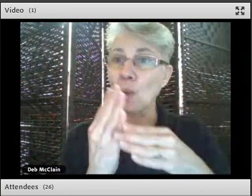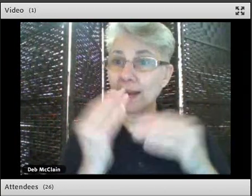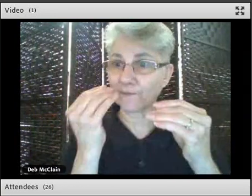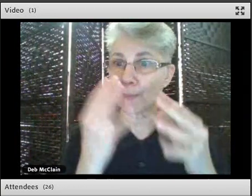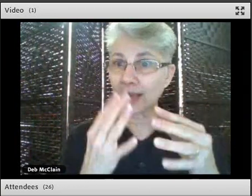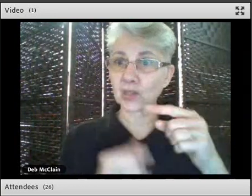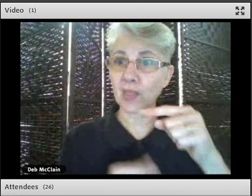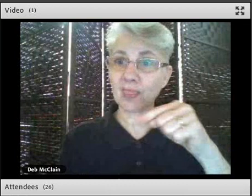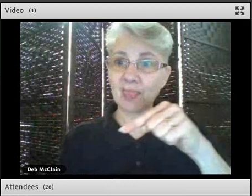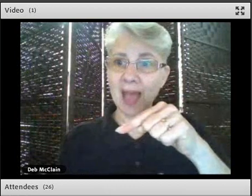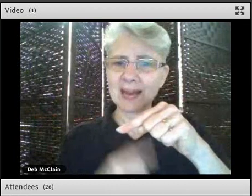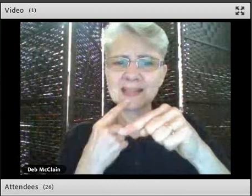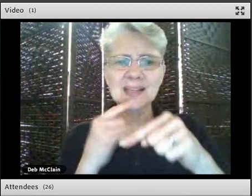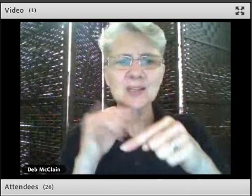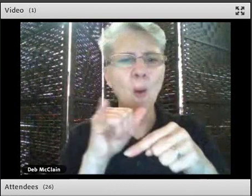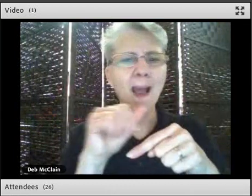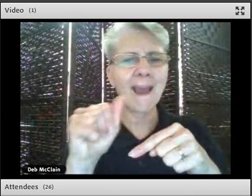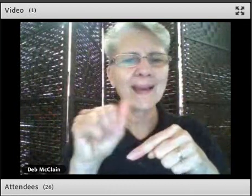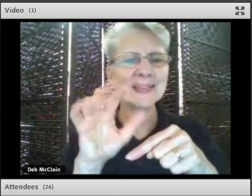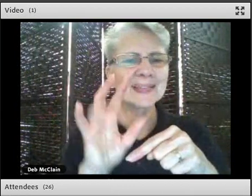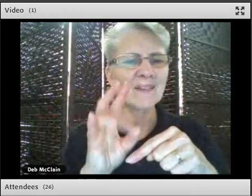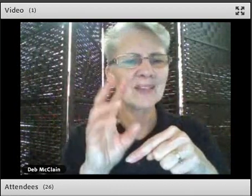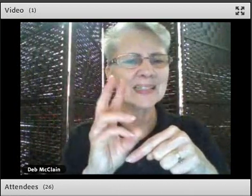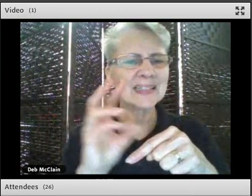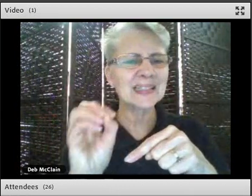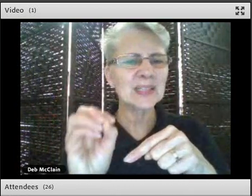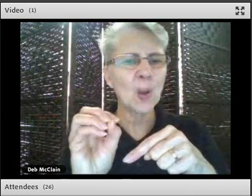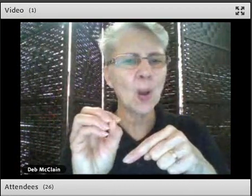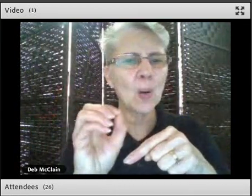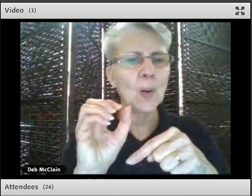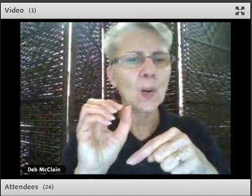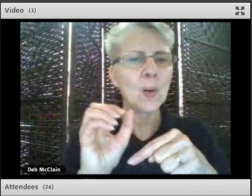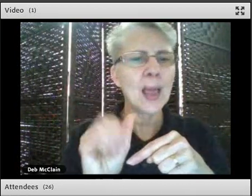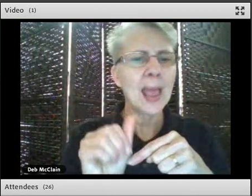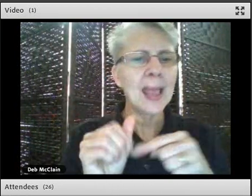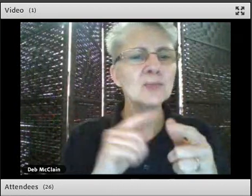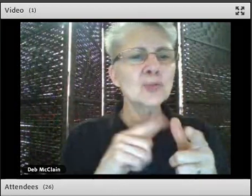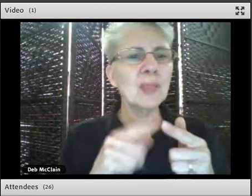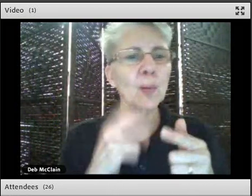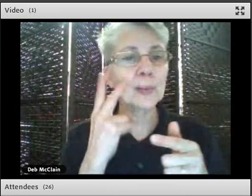We see that also underneath the barcode on the container.